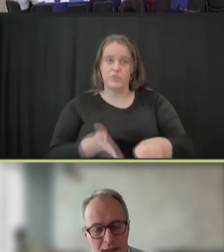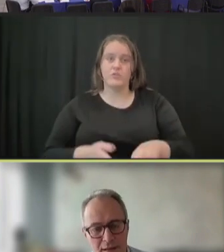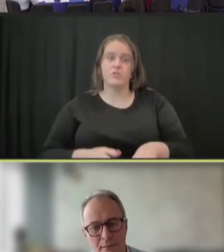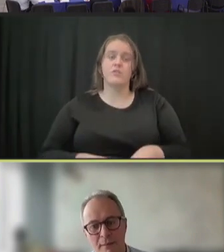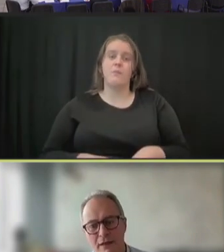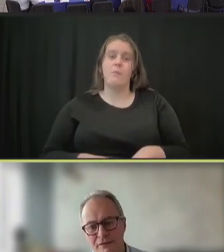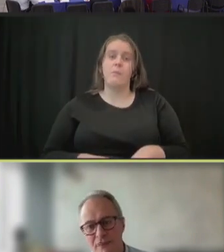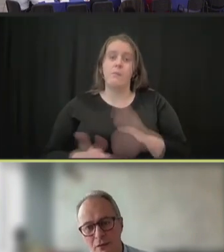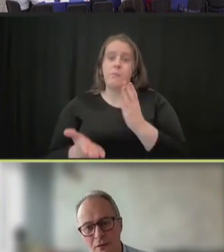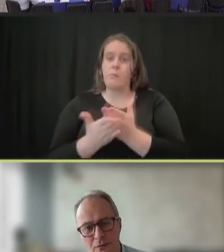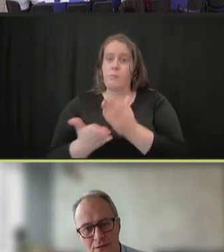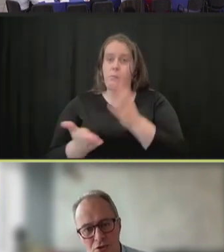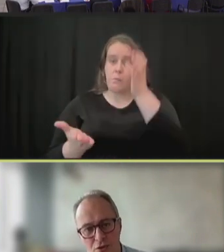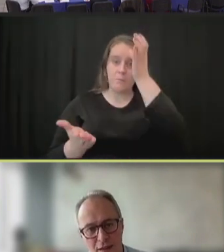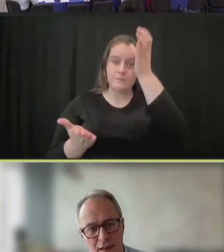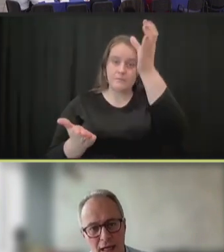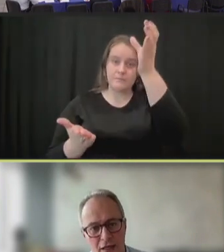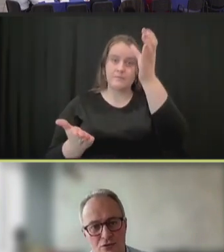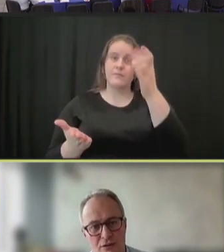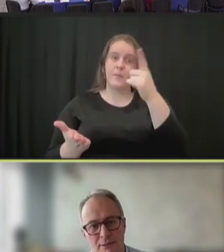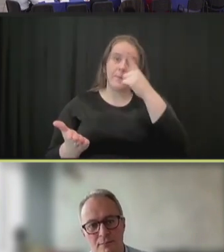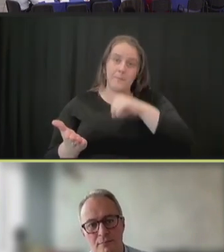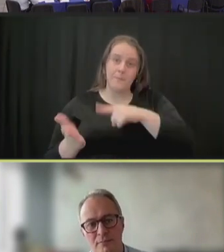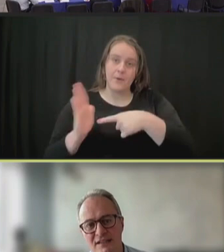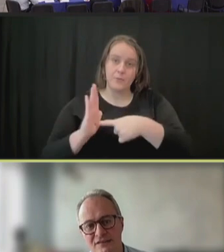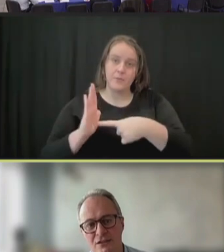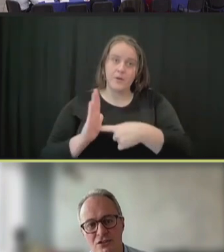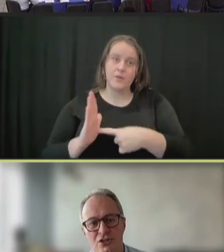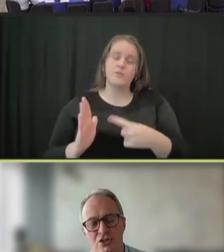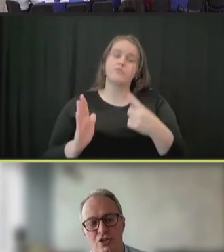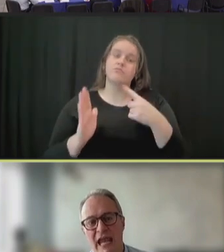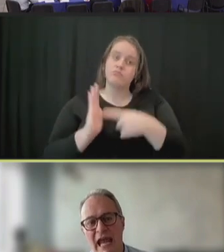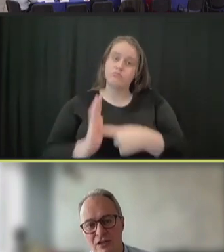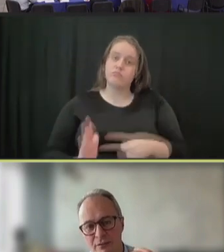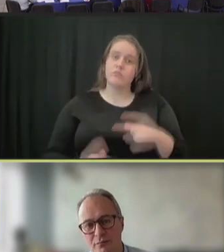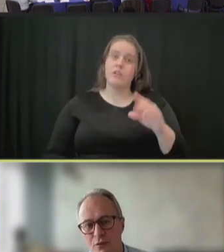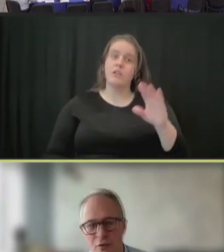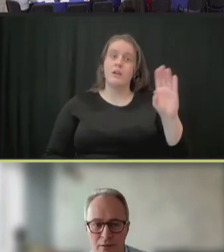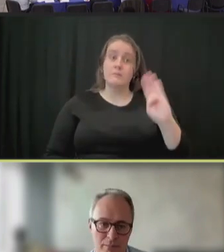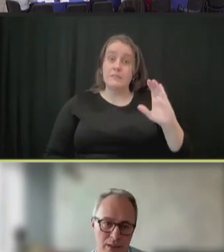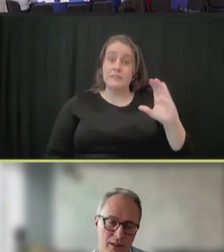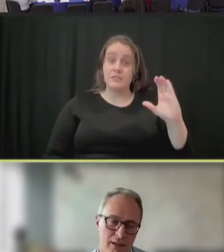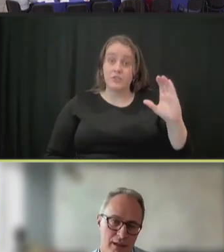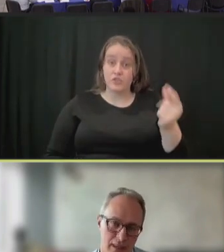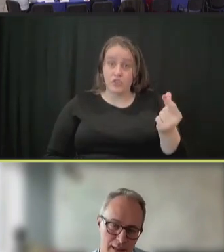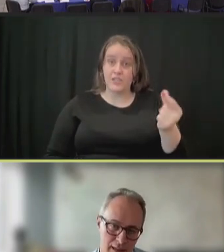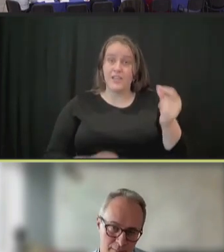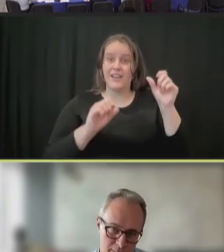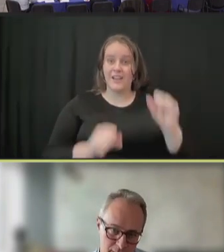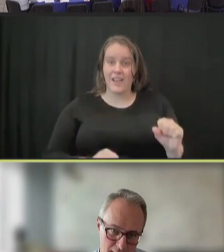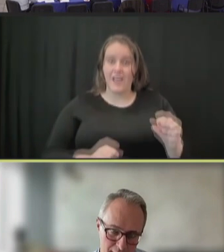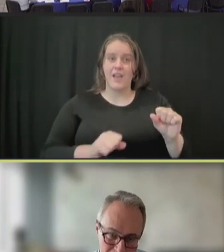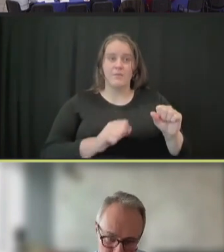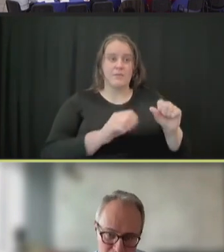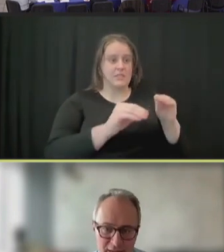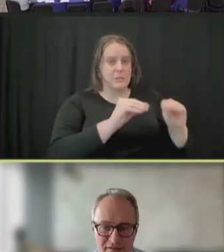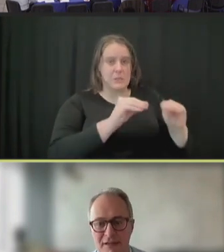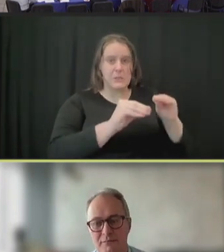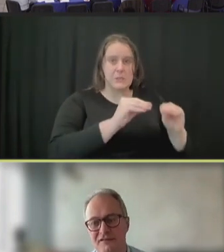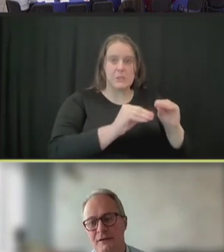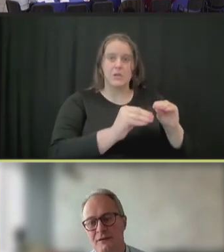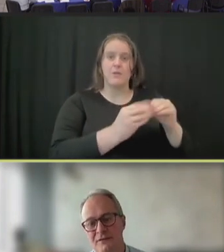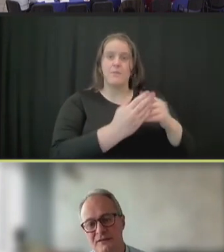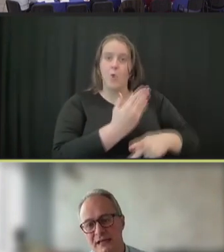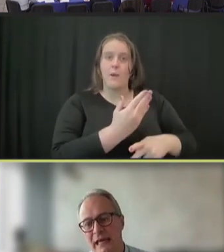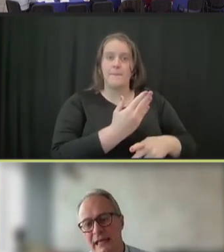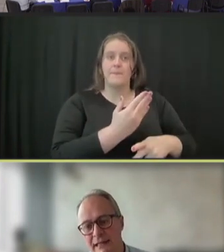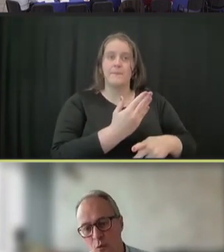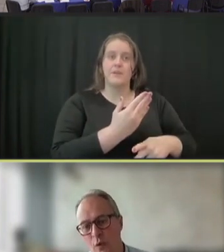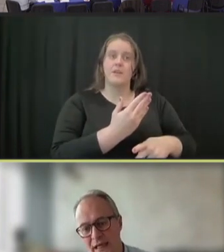in the mouse model, we showed that actually, BCG can reprogram hematopoietic stem cells in the way